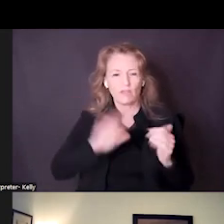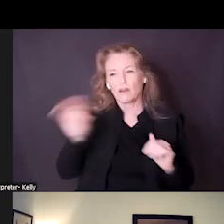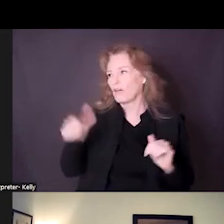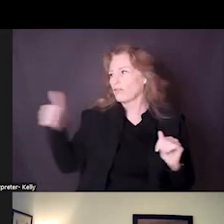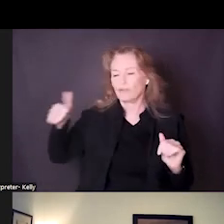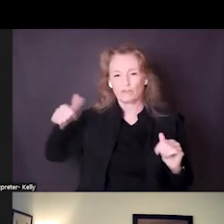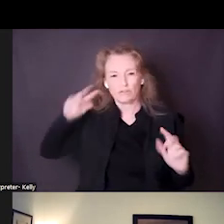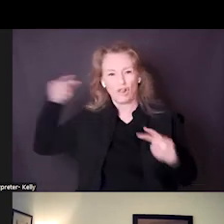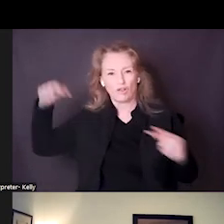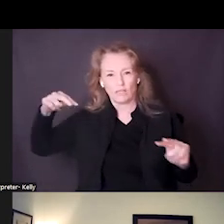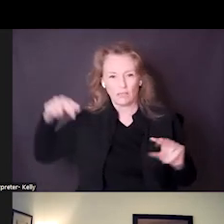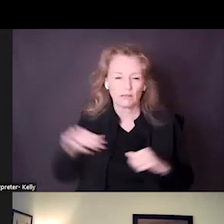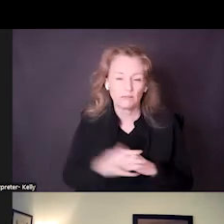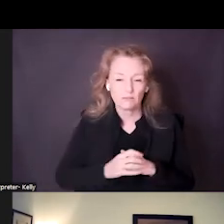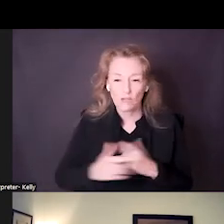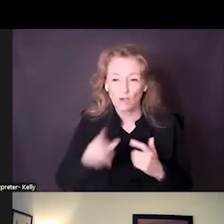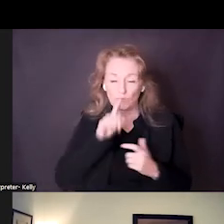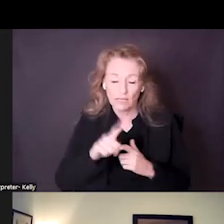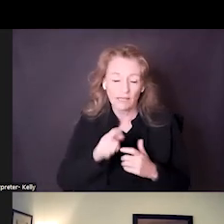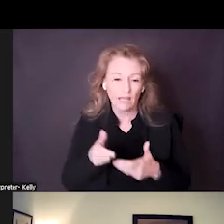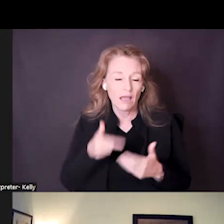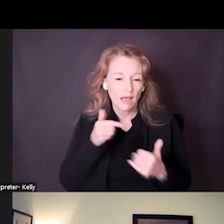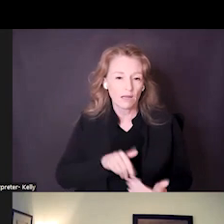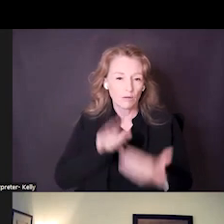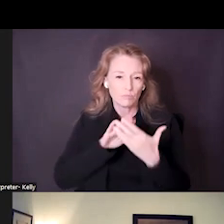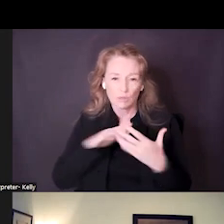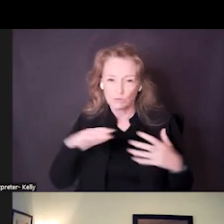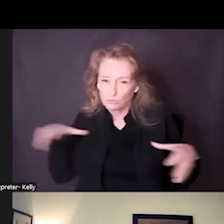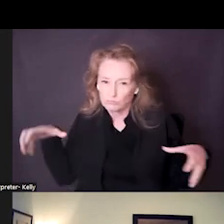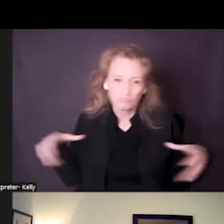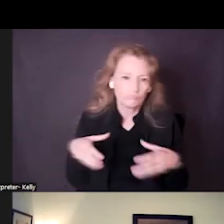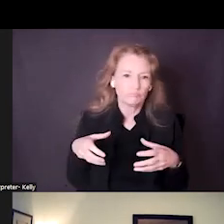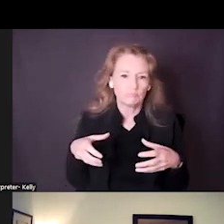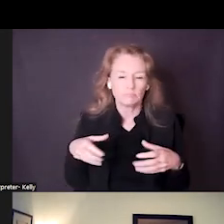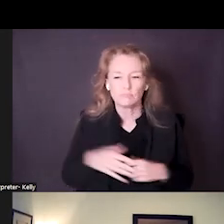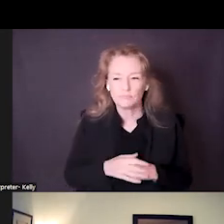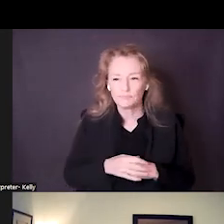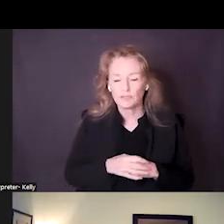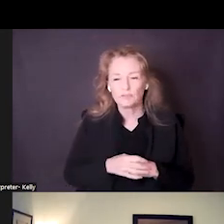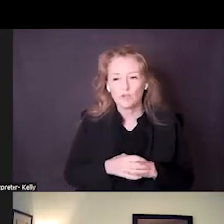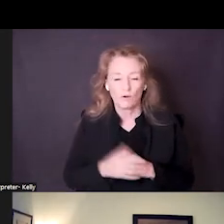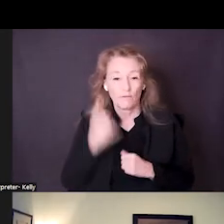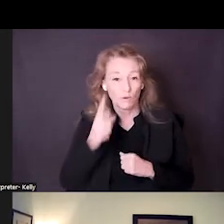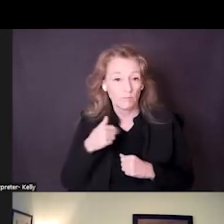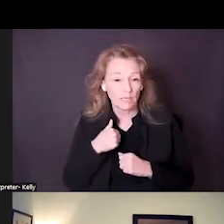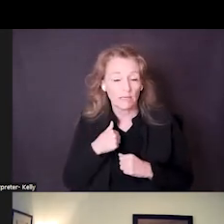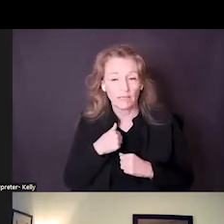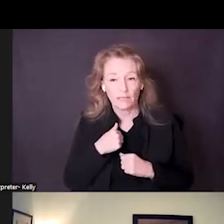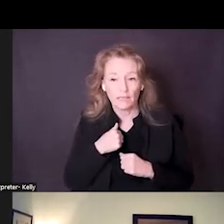PARTICULARLY, FOR ME, IT IS THE AFFILIATION WITH THE COMMUNITIES